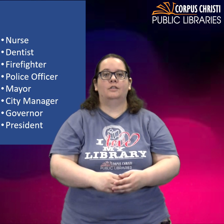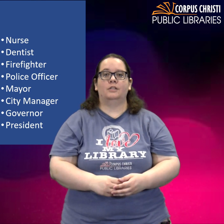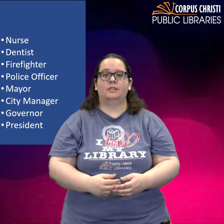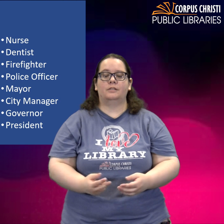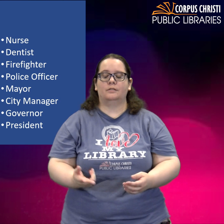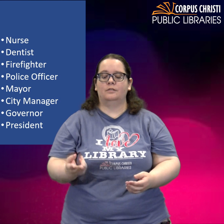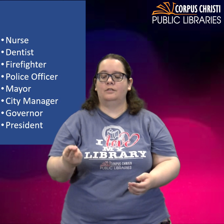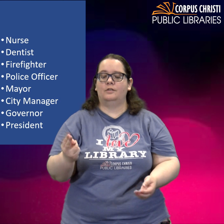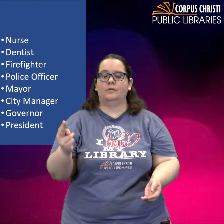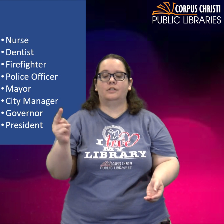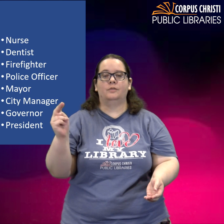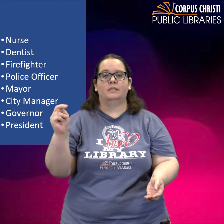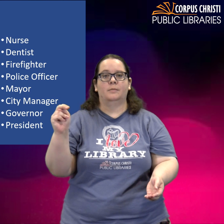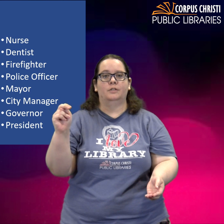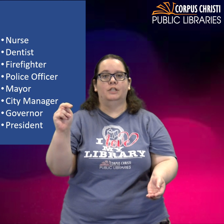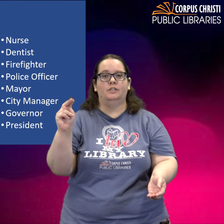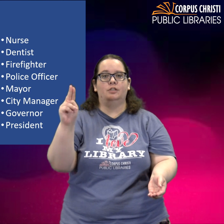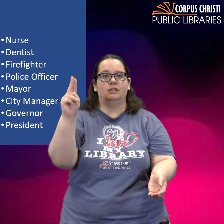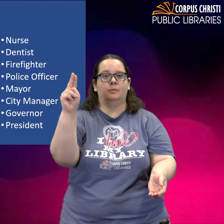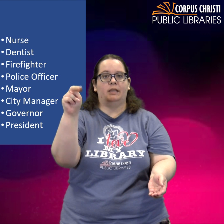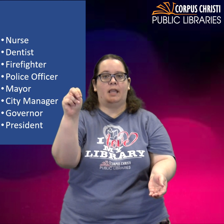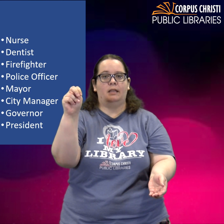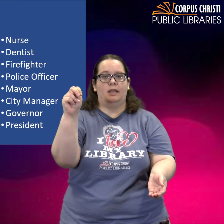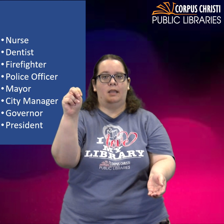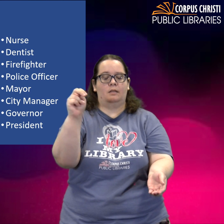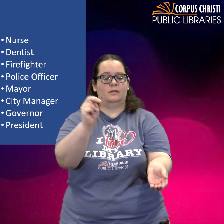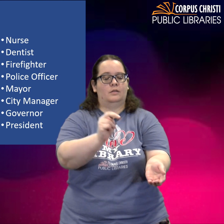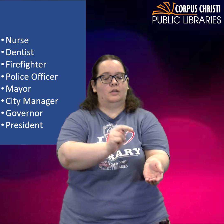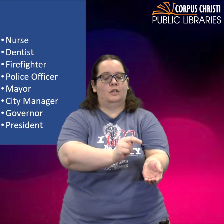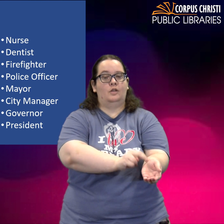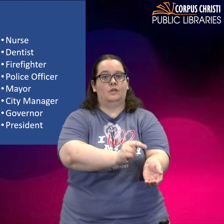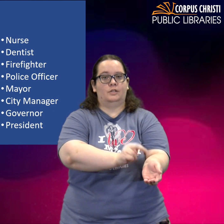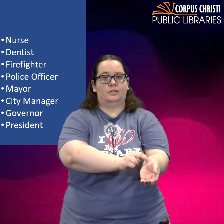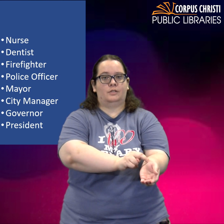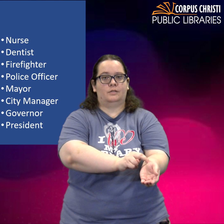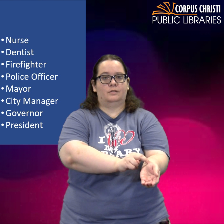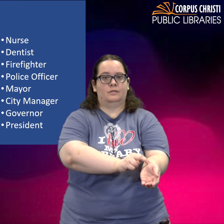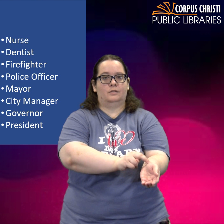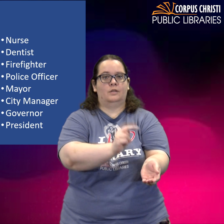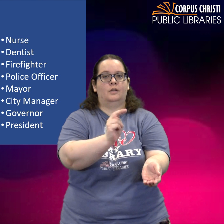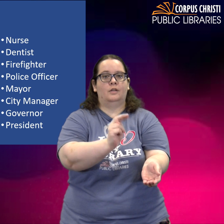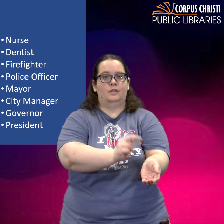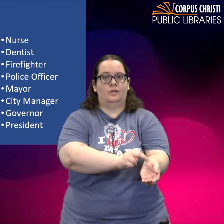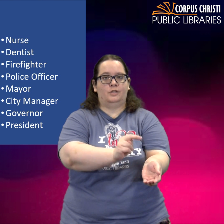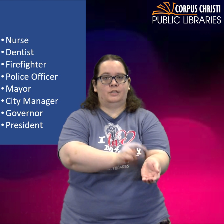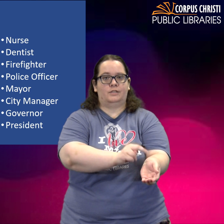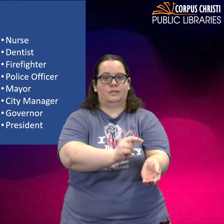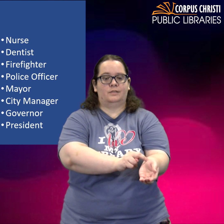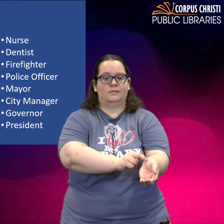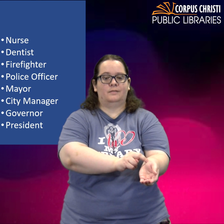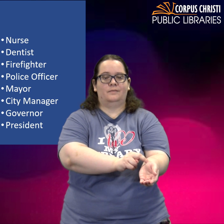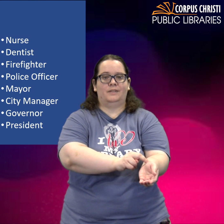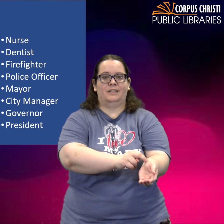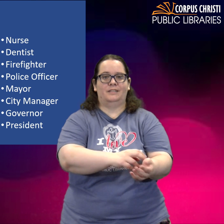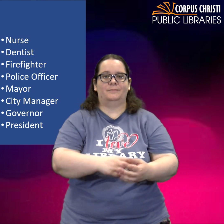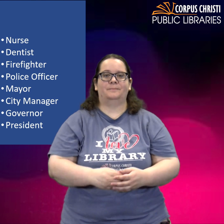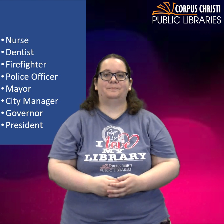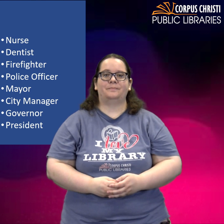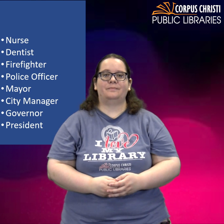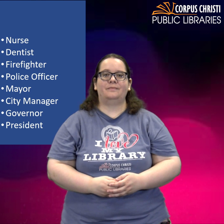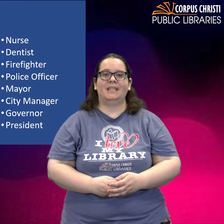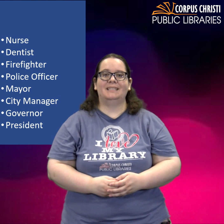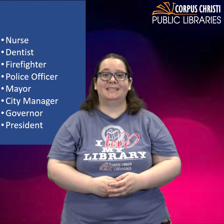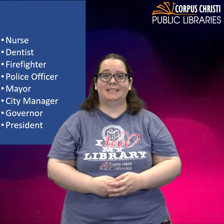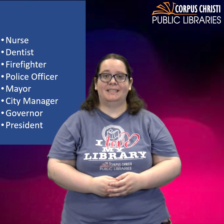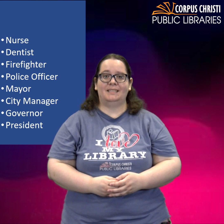Nurse, you're going to do a similar gesture, just with an N. Nurse. Very good. Dentist,